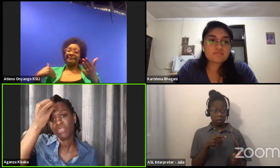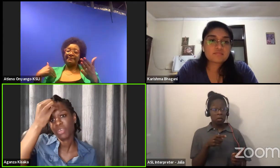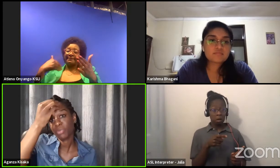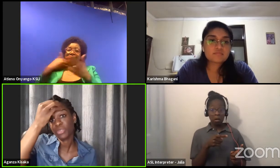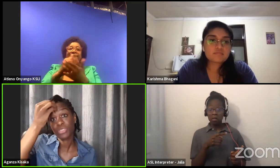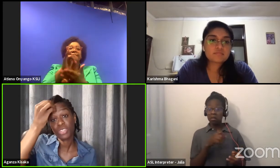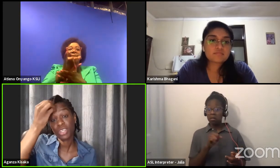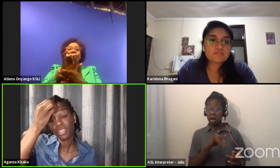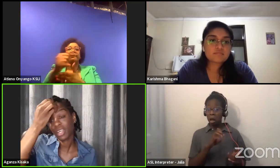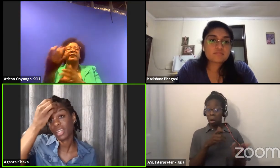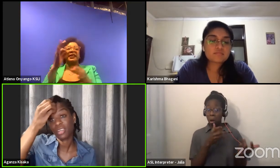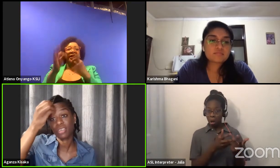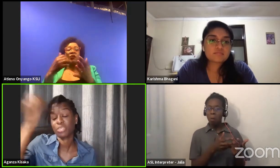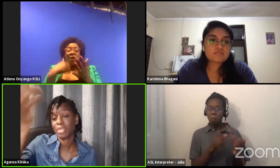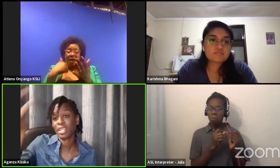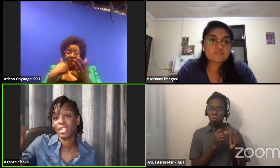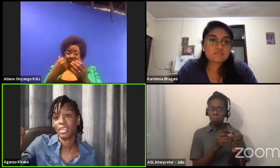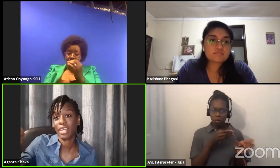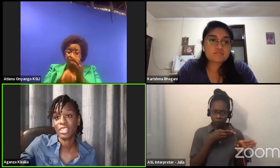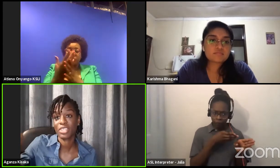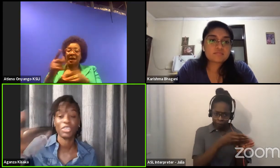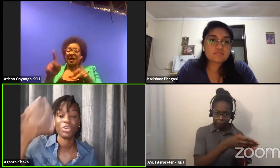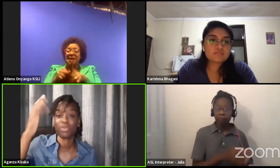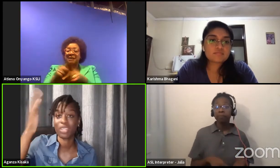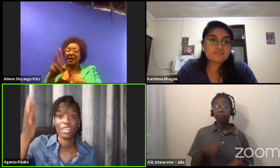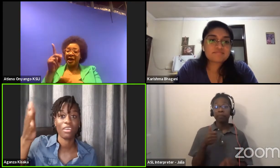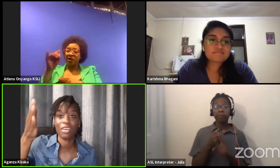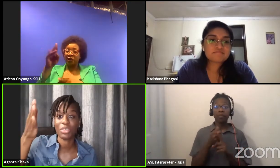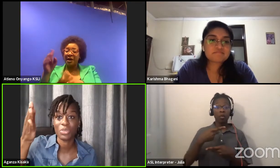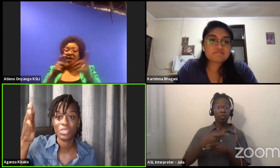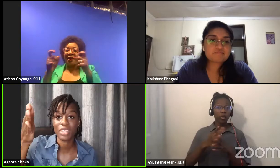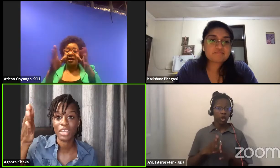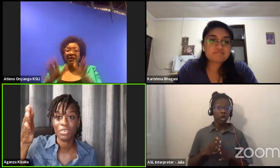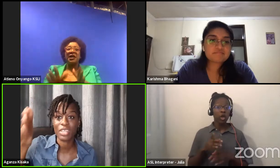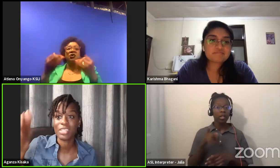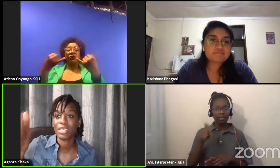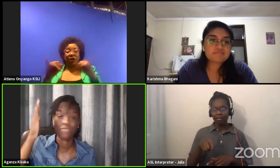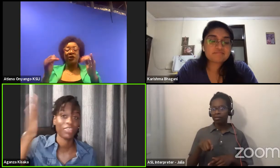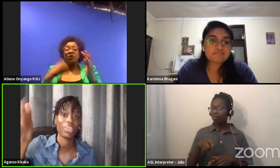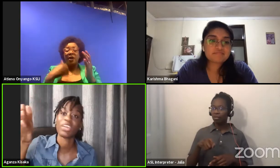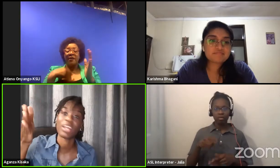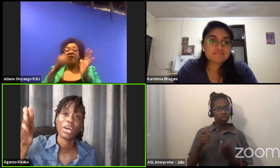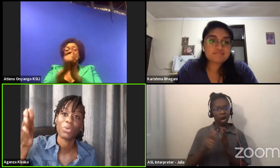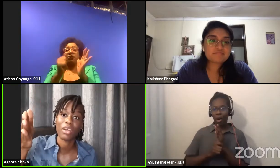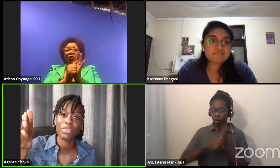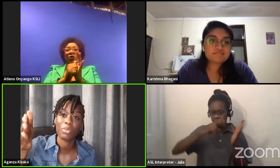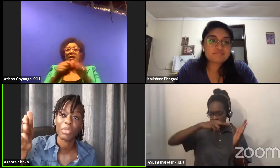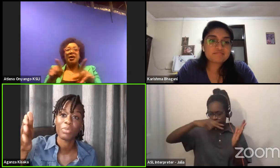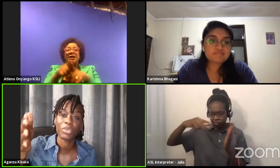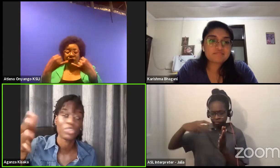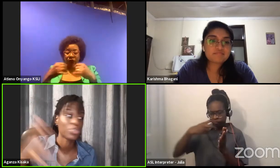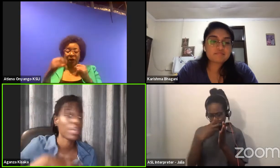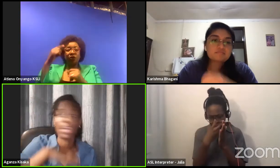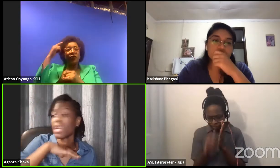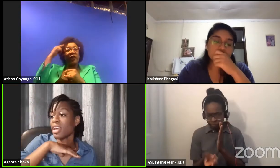If you're a producer like Karishma director, you're reading articles like crazy figuring out what other people are doing,